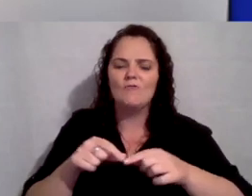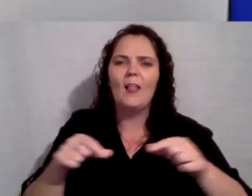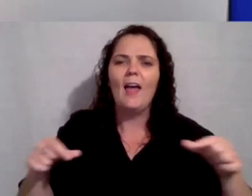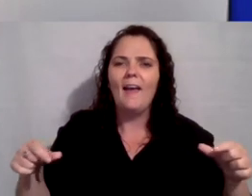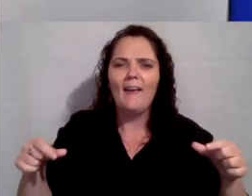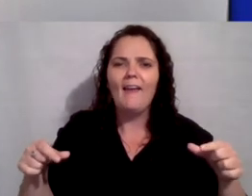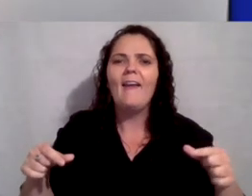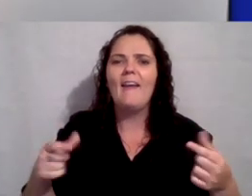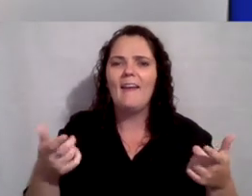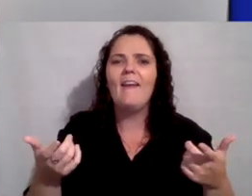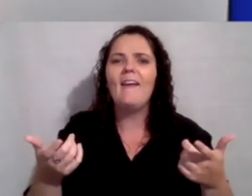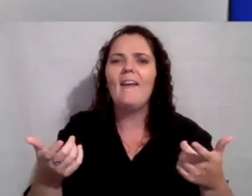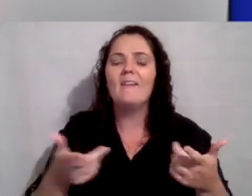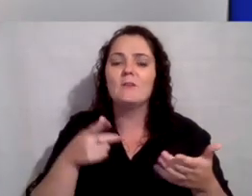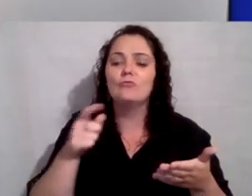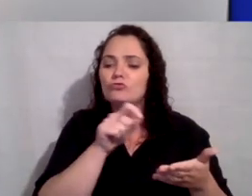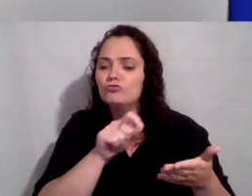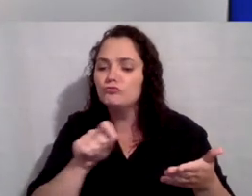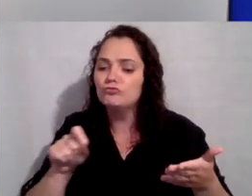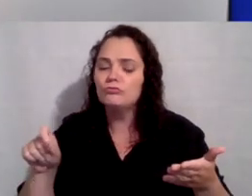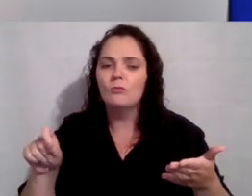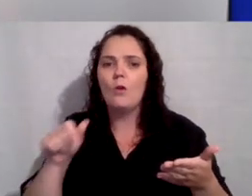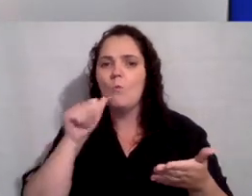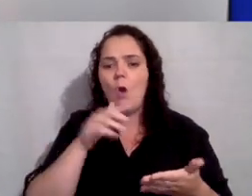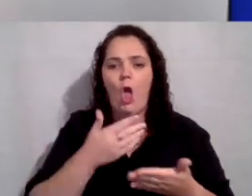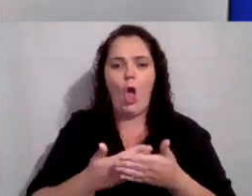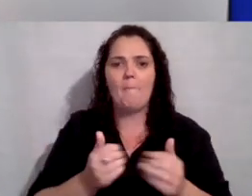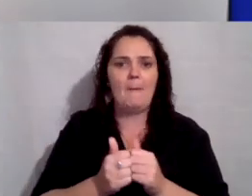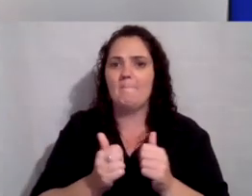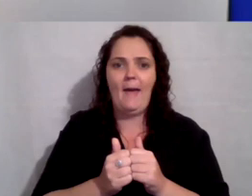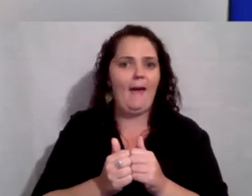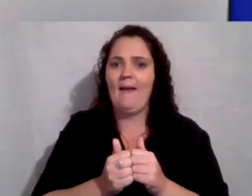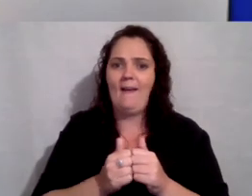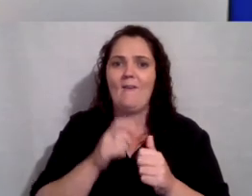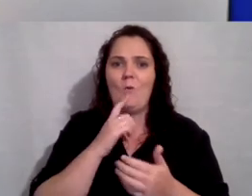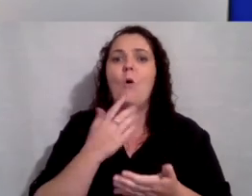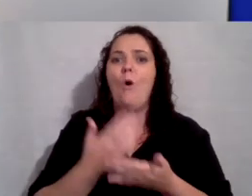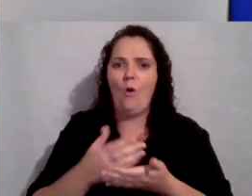triangles, they ride on that dust instead of abrading your paper and therefore they don't smudge.